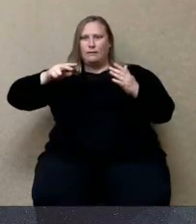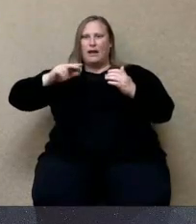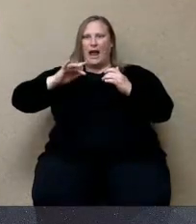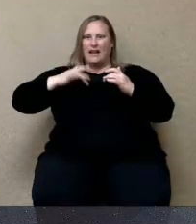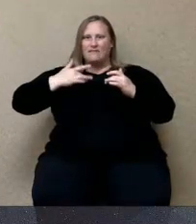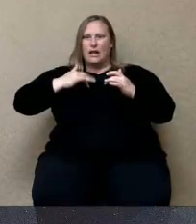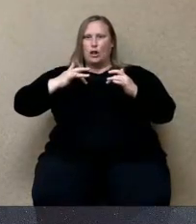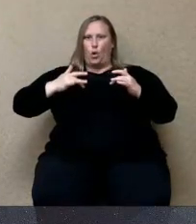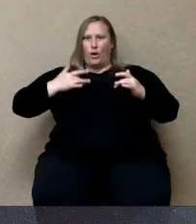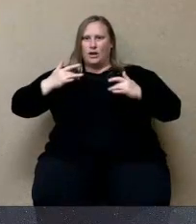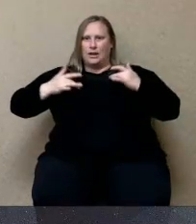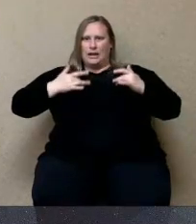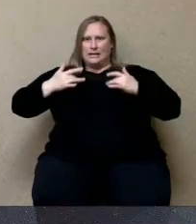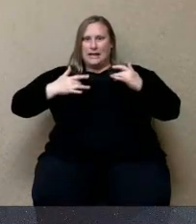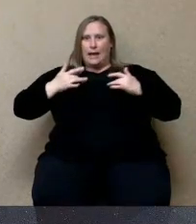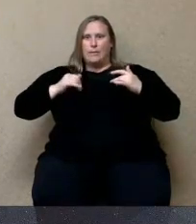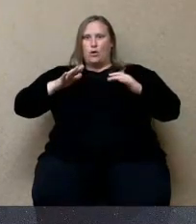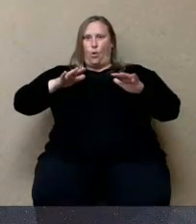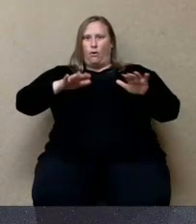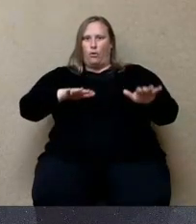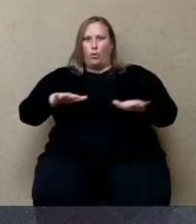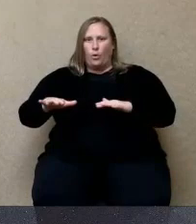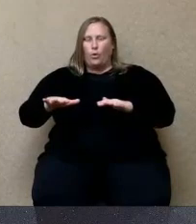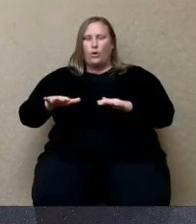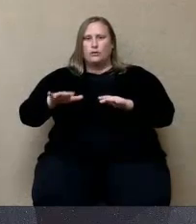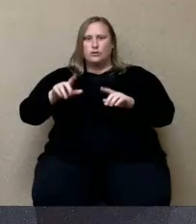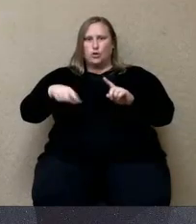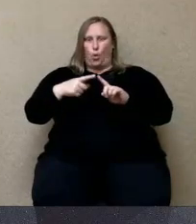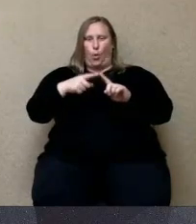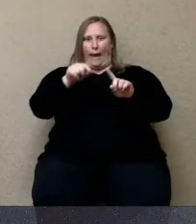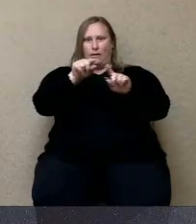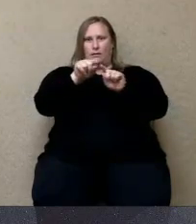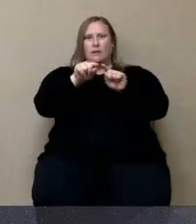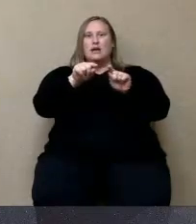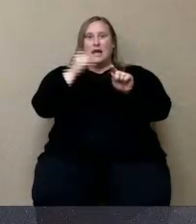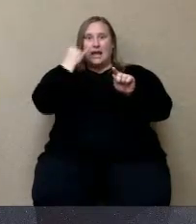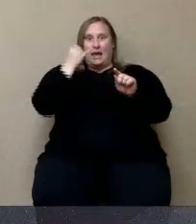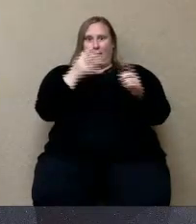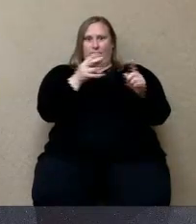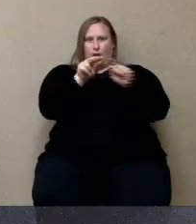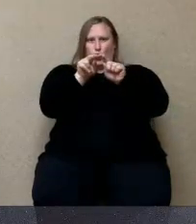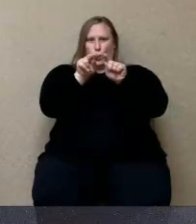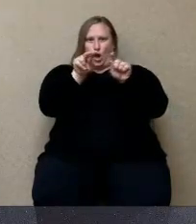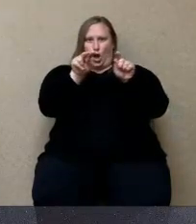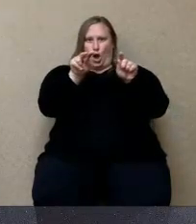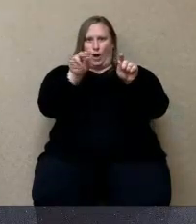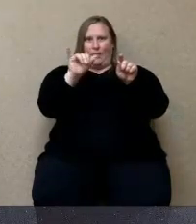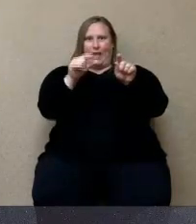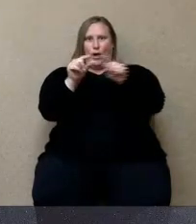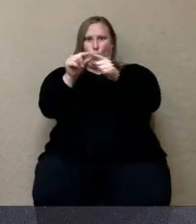and it got to the one you wanted, you would excite your thoughts and think hard about that's what I want and it